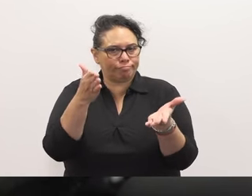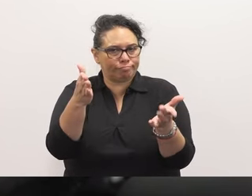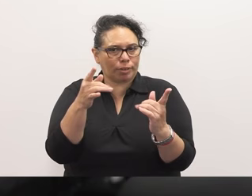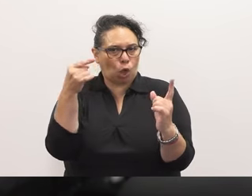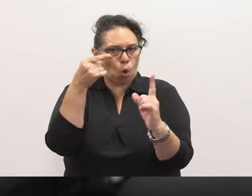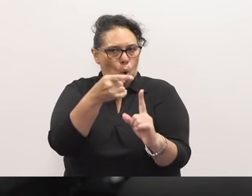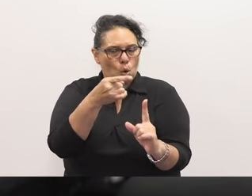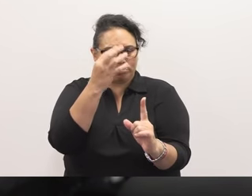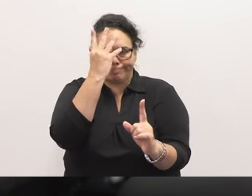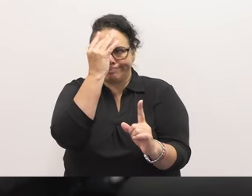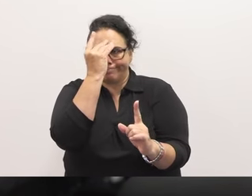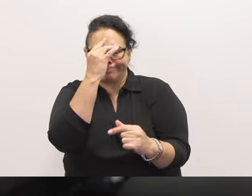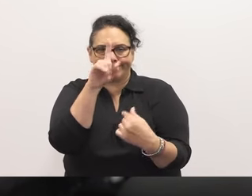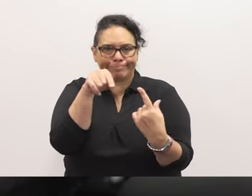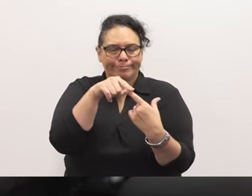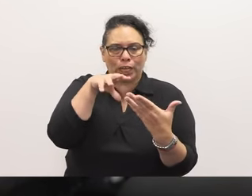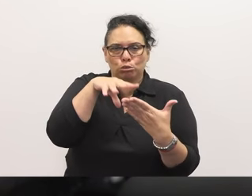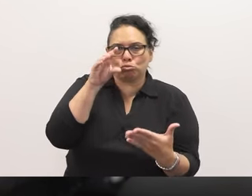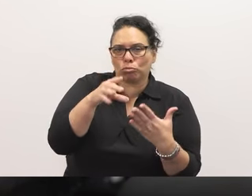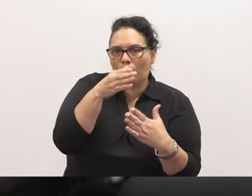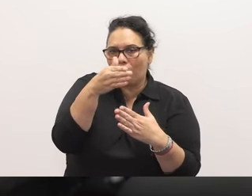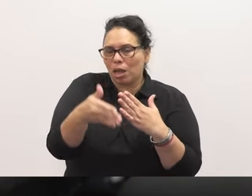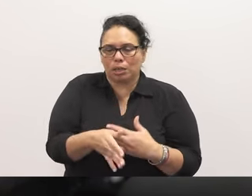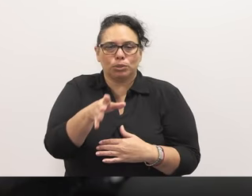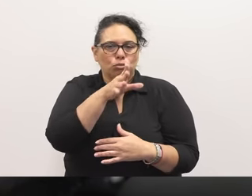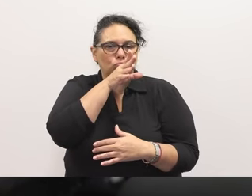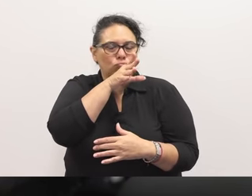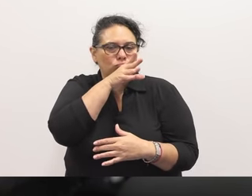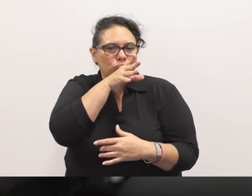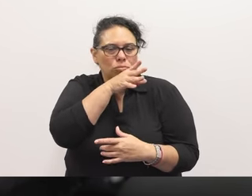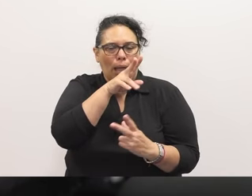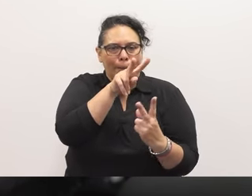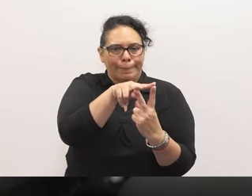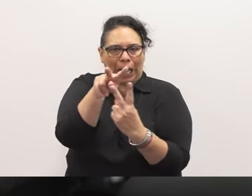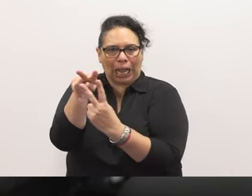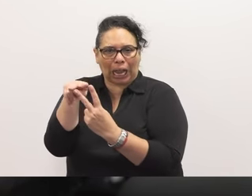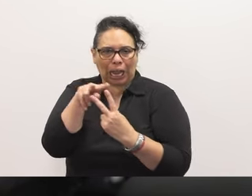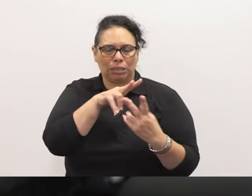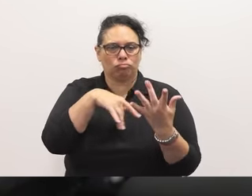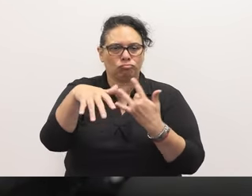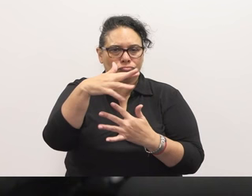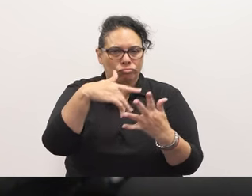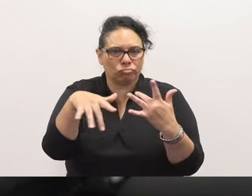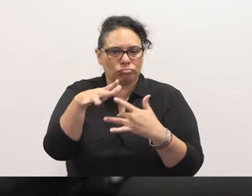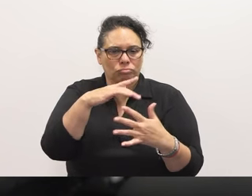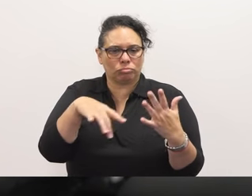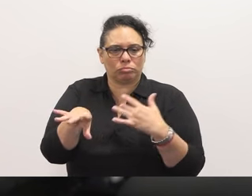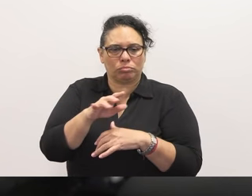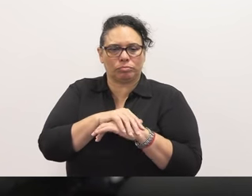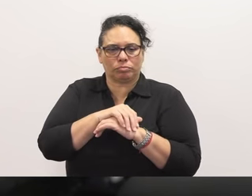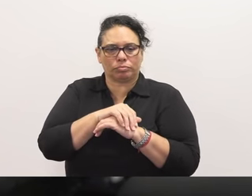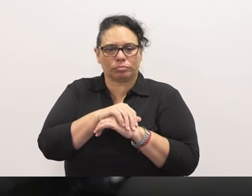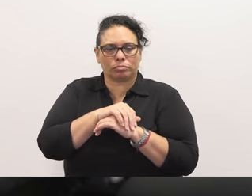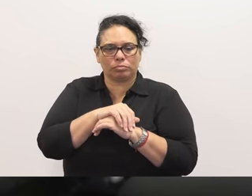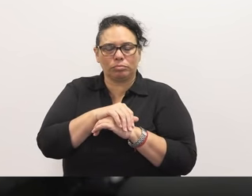from student outcomes. You talked in pairs and interacted with AJ Crabill on your potential goals